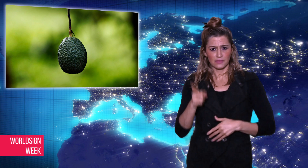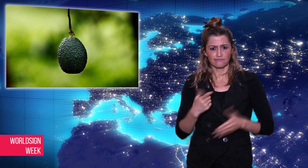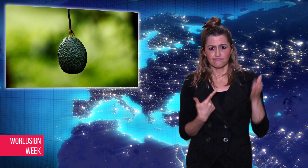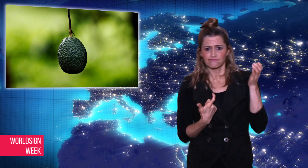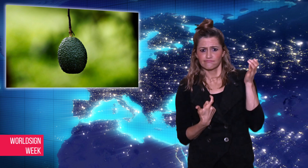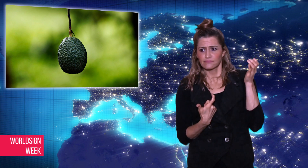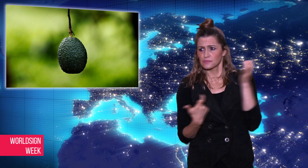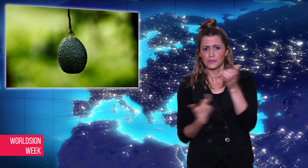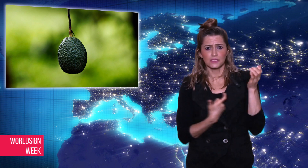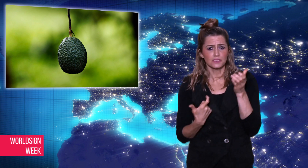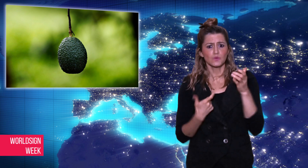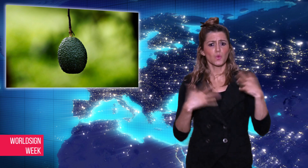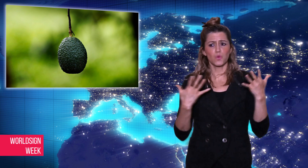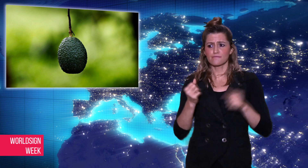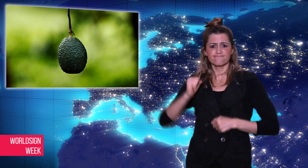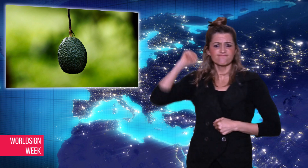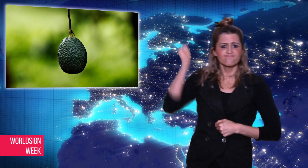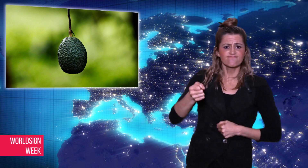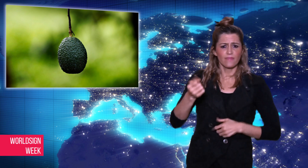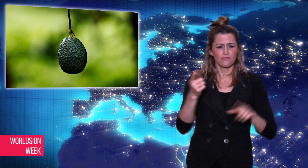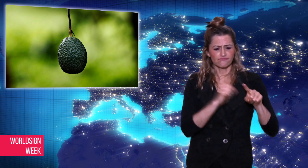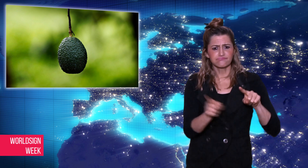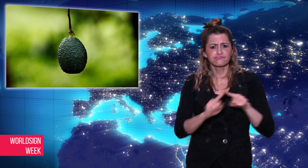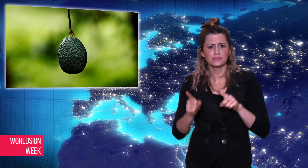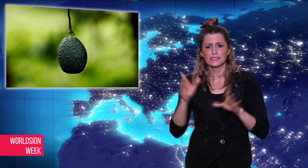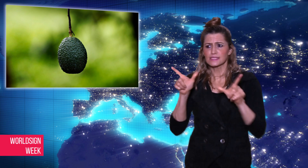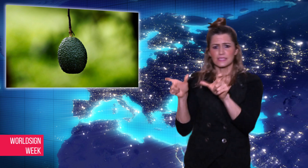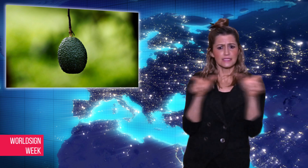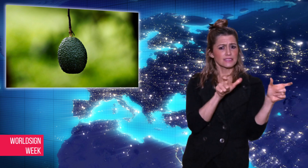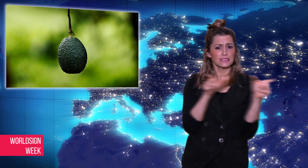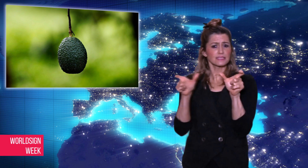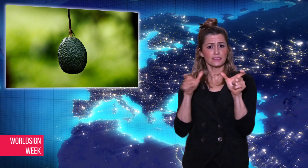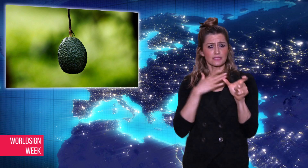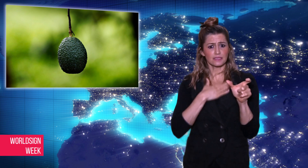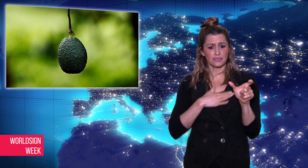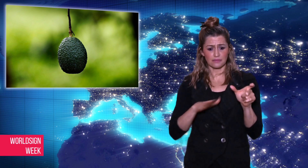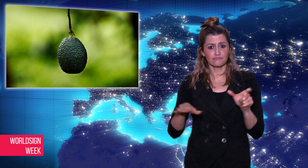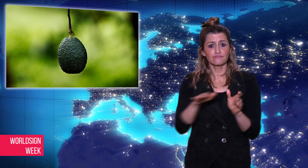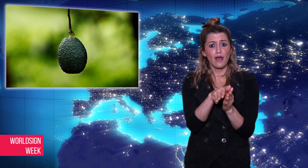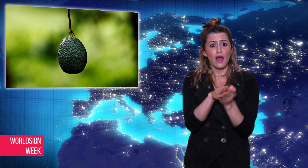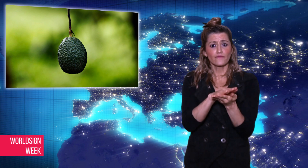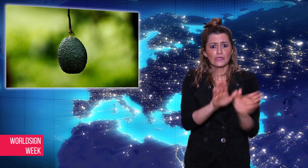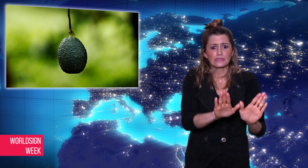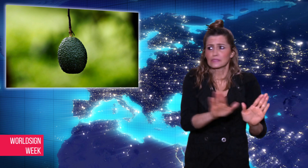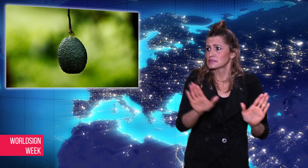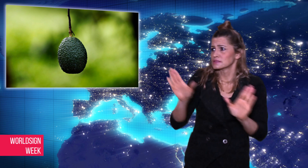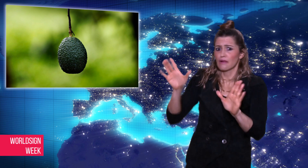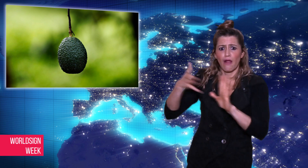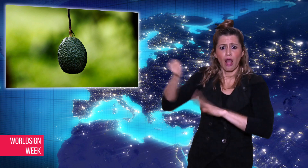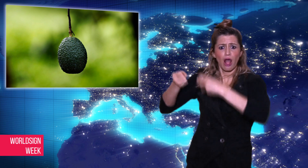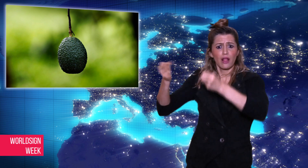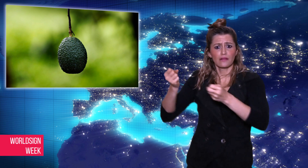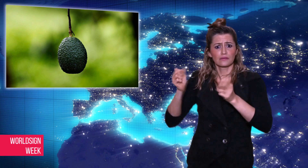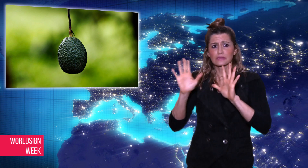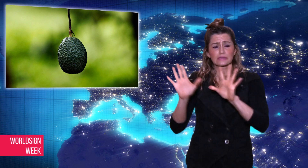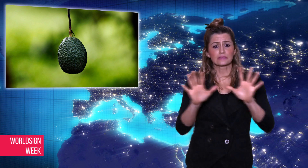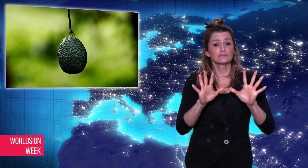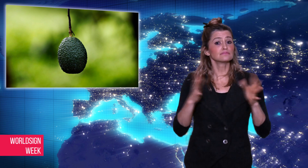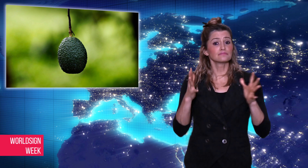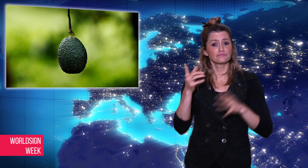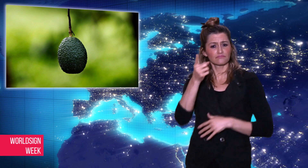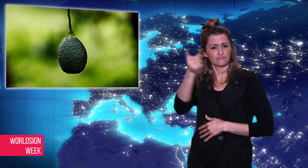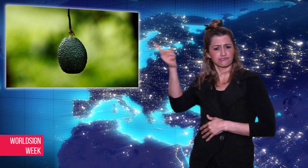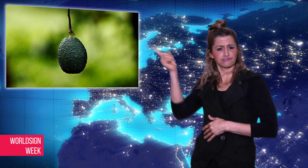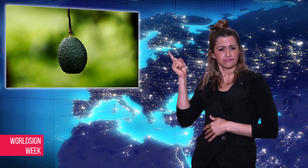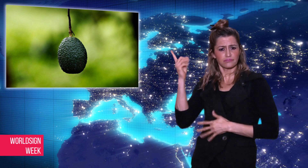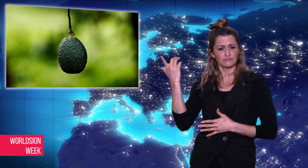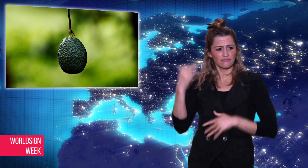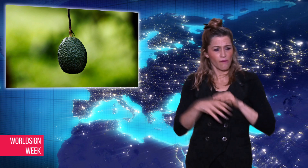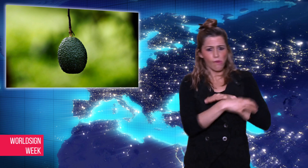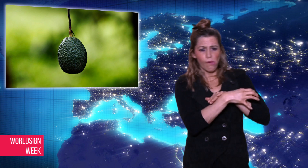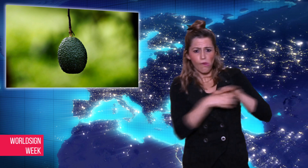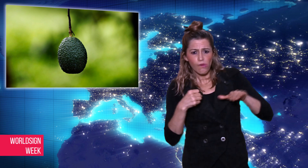avocado farms from thieves, gangs, and violent